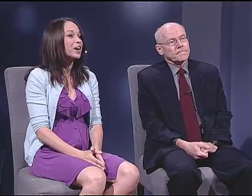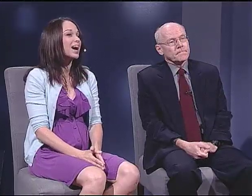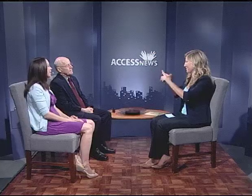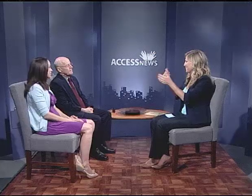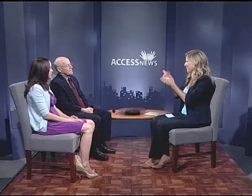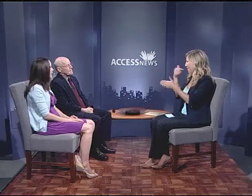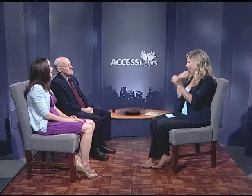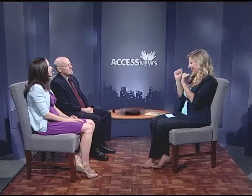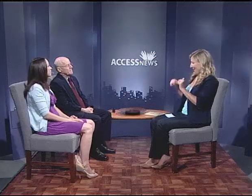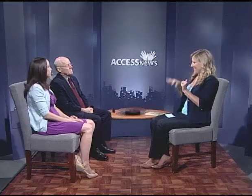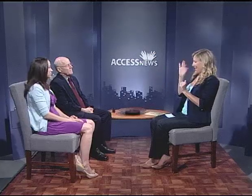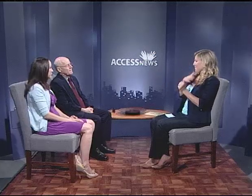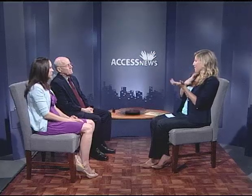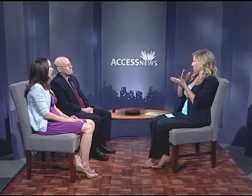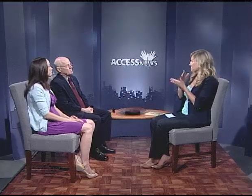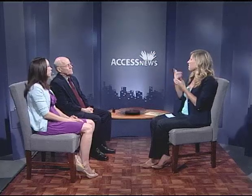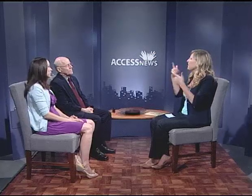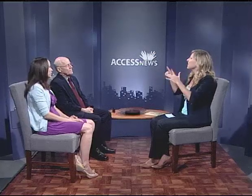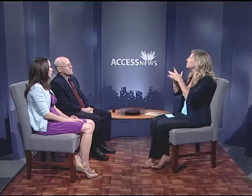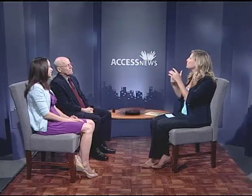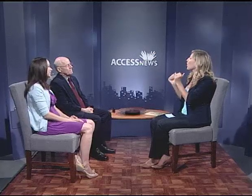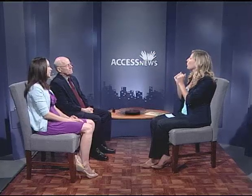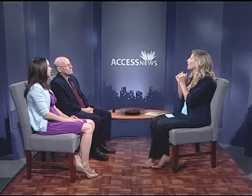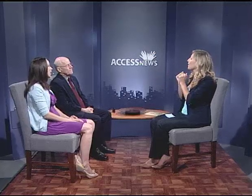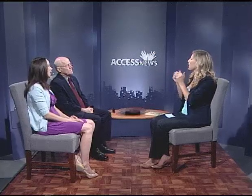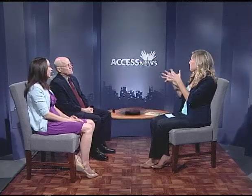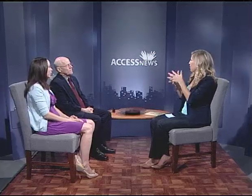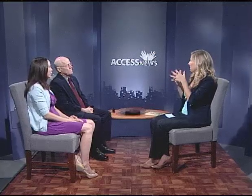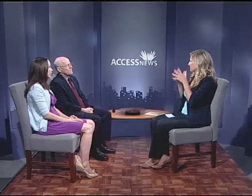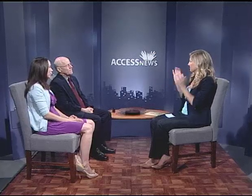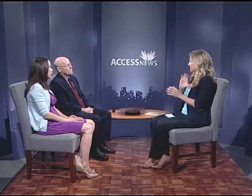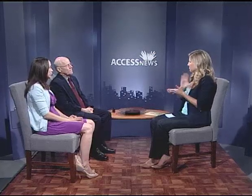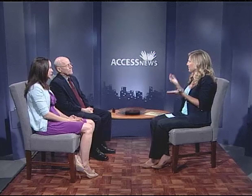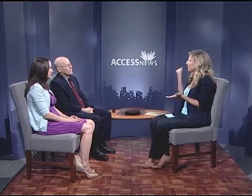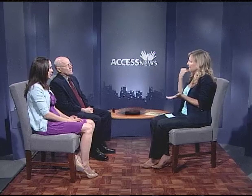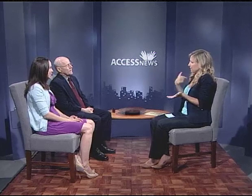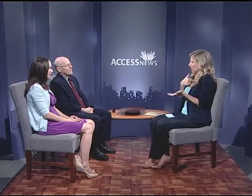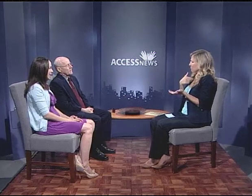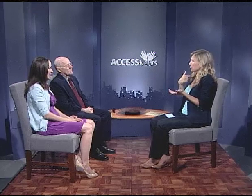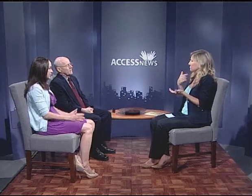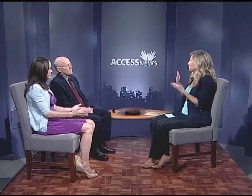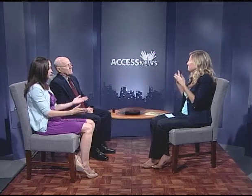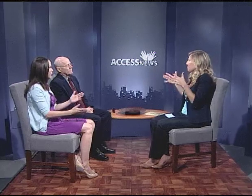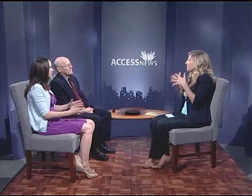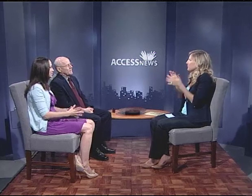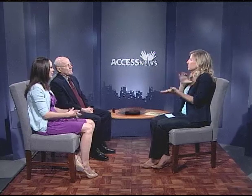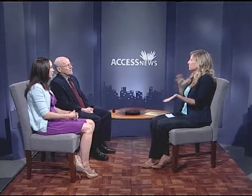Tamara: Valid point, there's obviously a lot of questions that I need answered but,